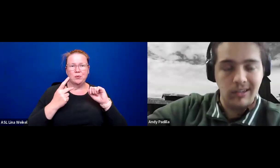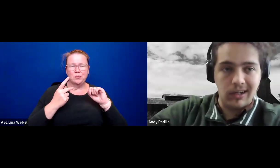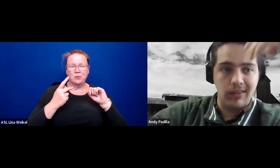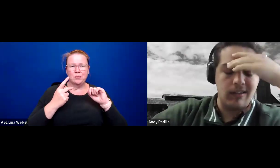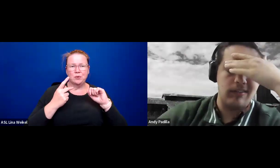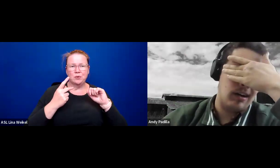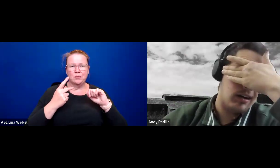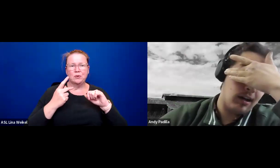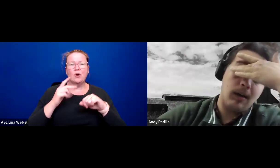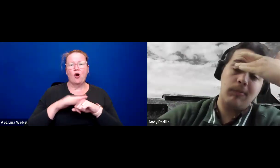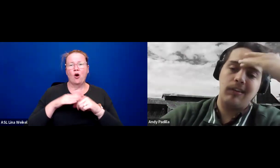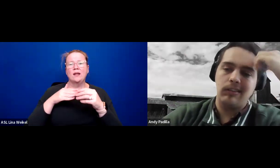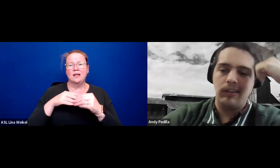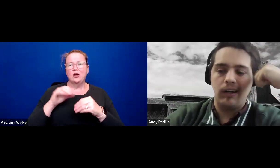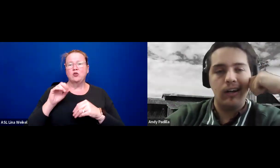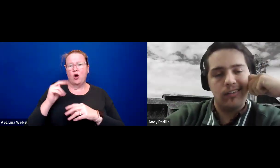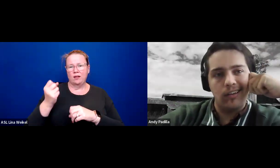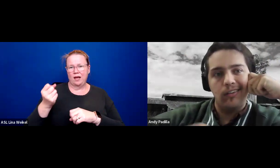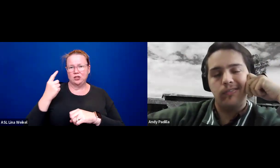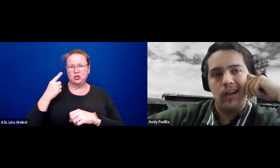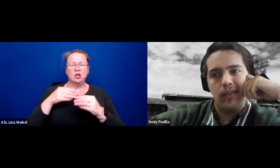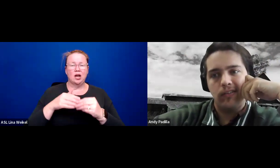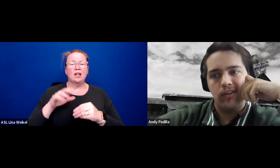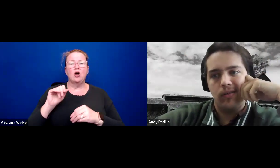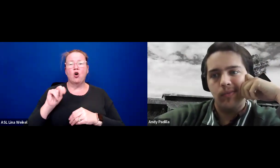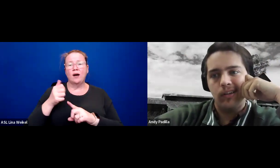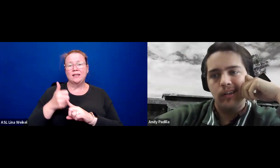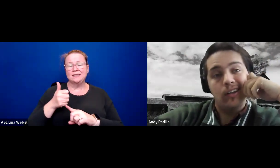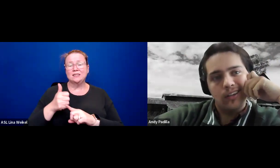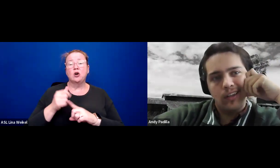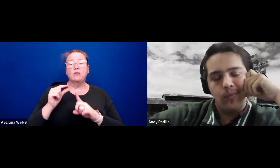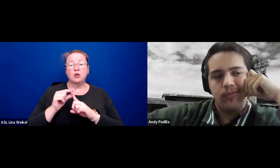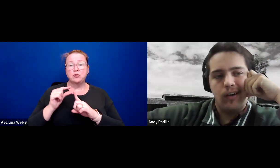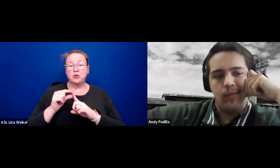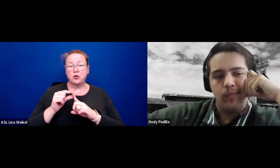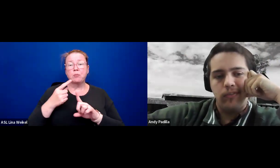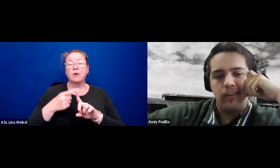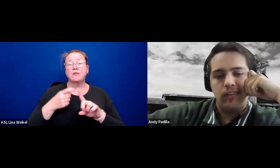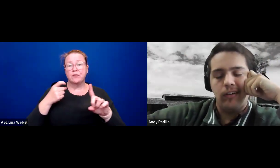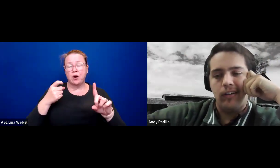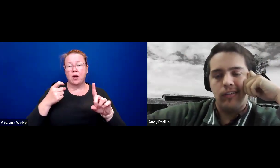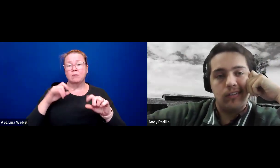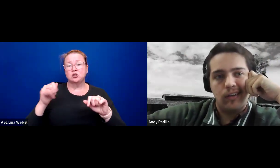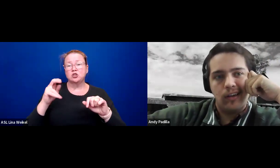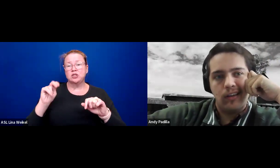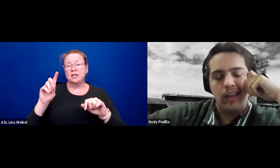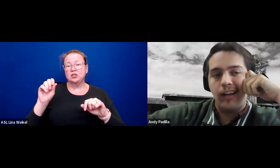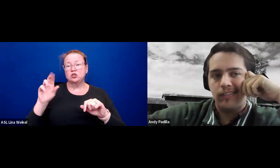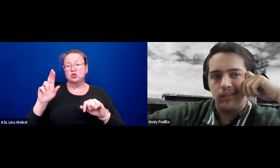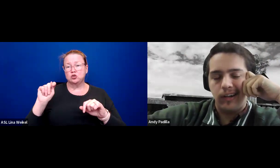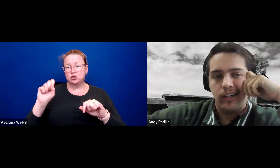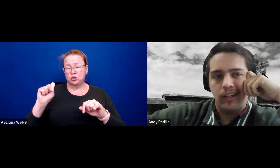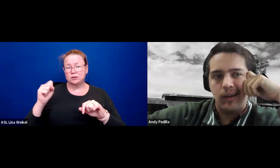Andy Padilla: lead on last year. So lead on itself the term comes from Jason darts last great